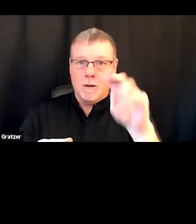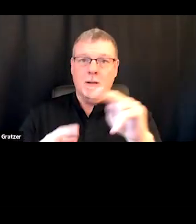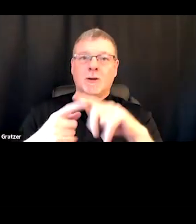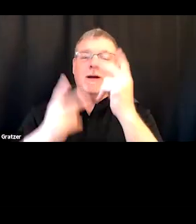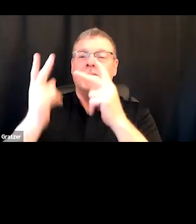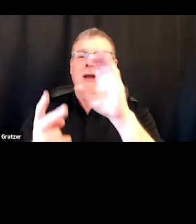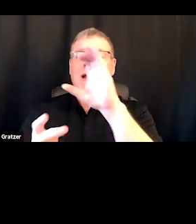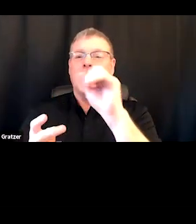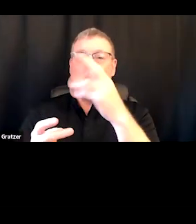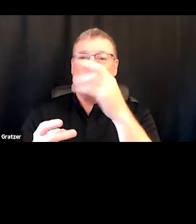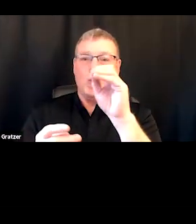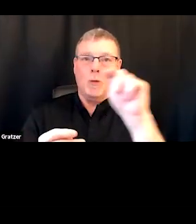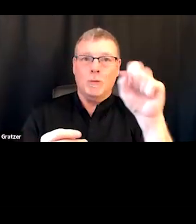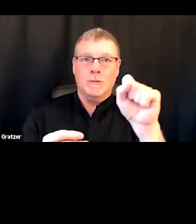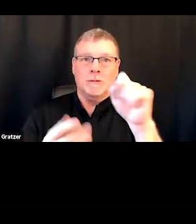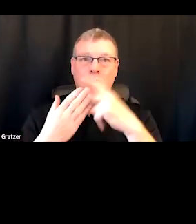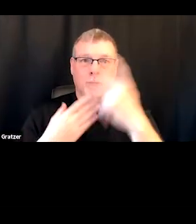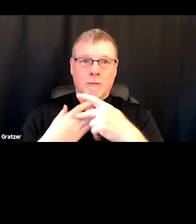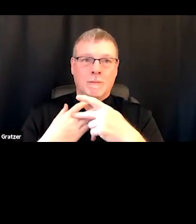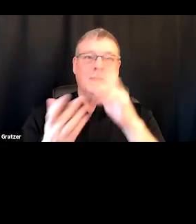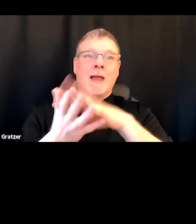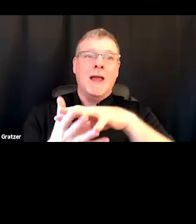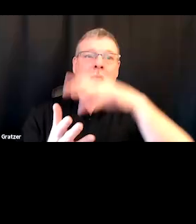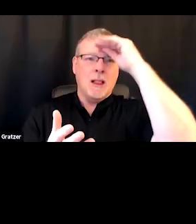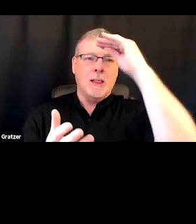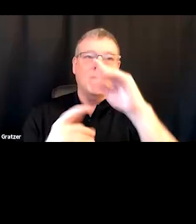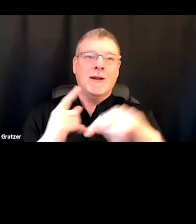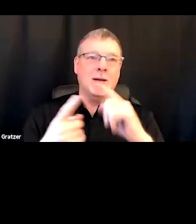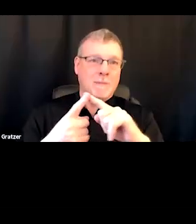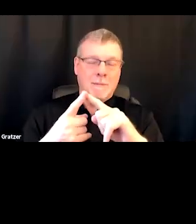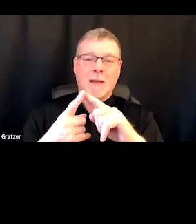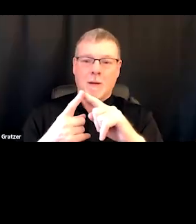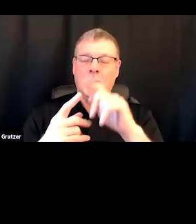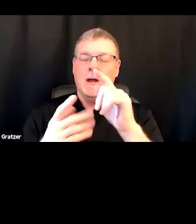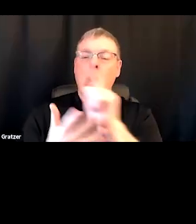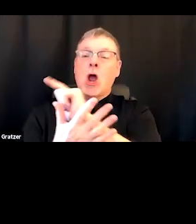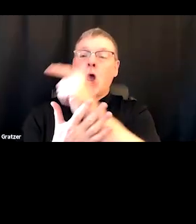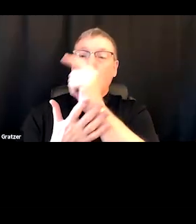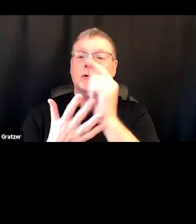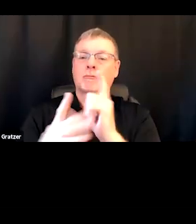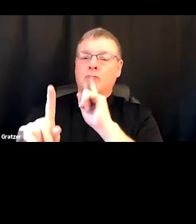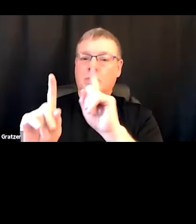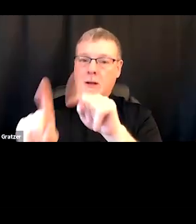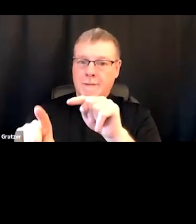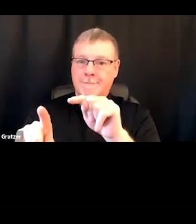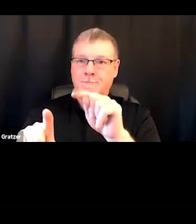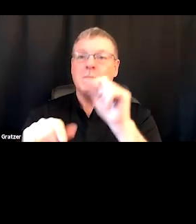and learn more about different ways that alternative response can exist.